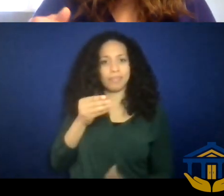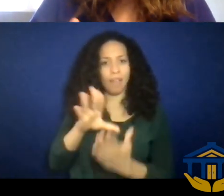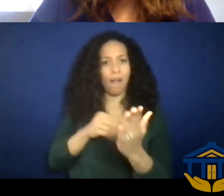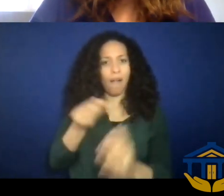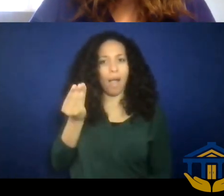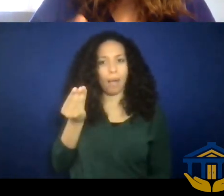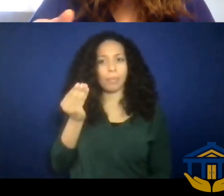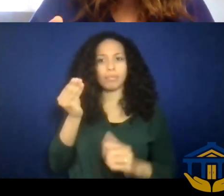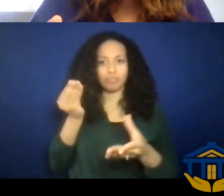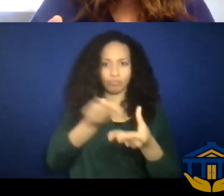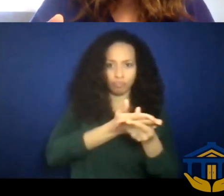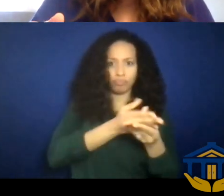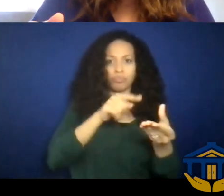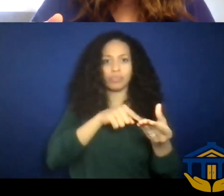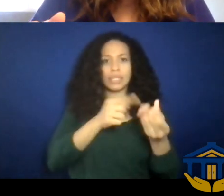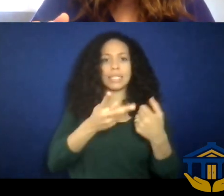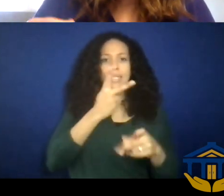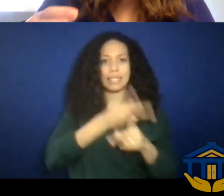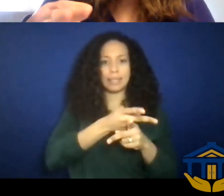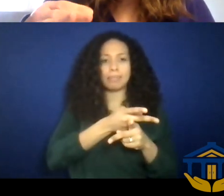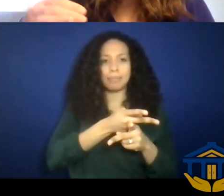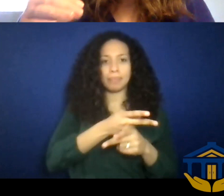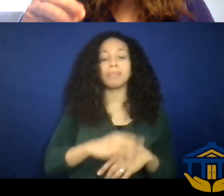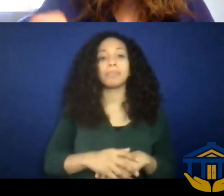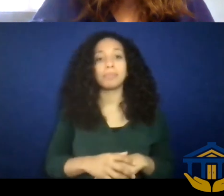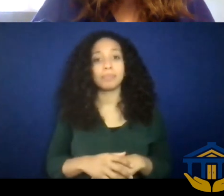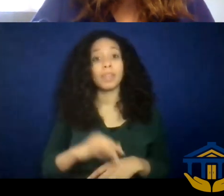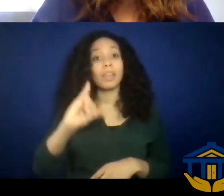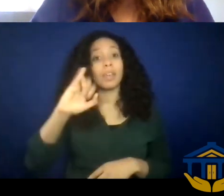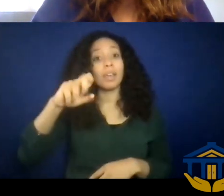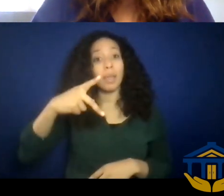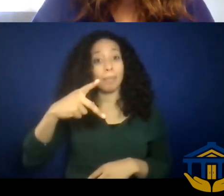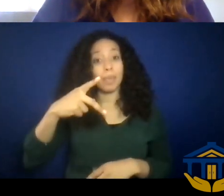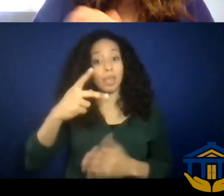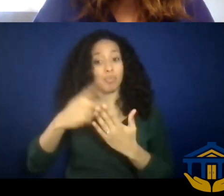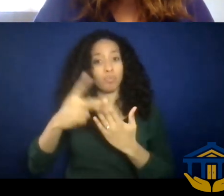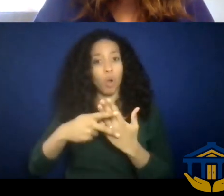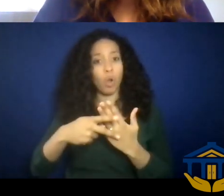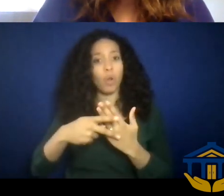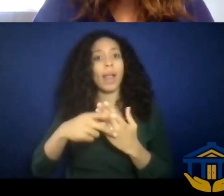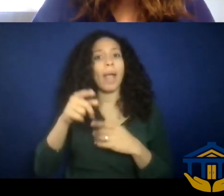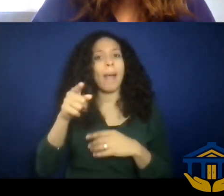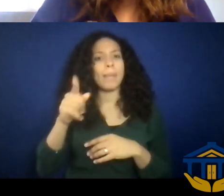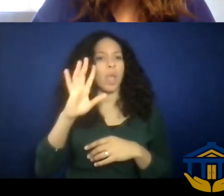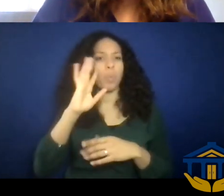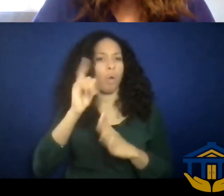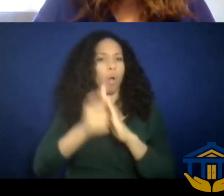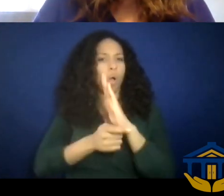on the IEP programs, it will auto populate who's in attendance with blank